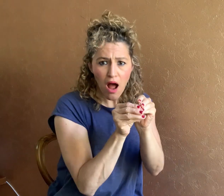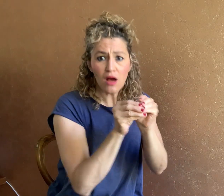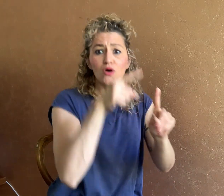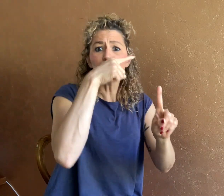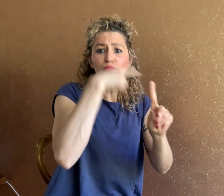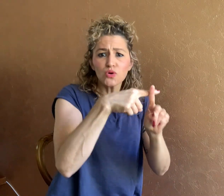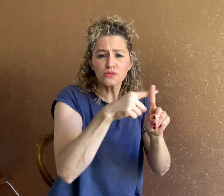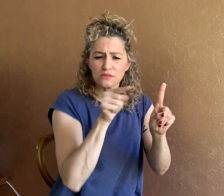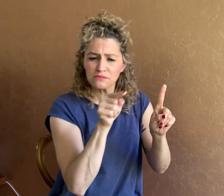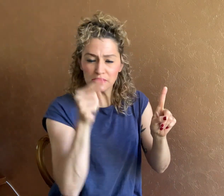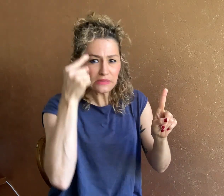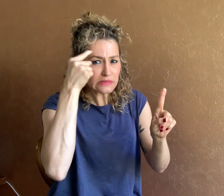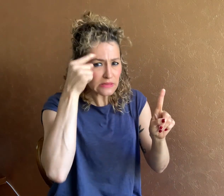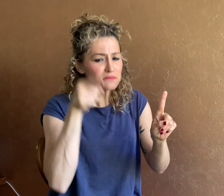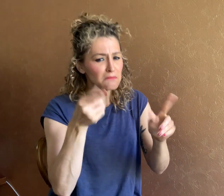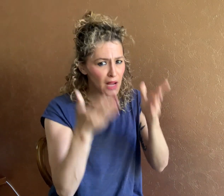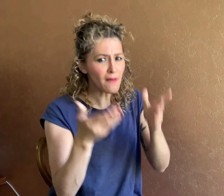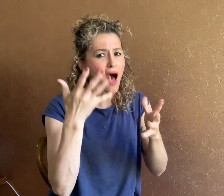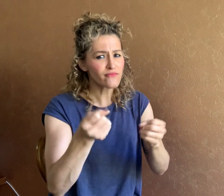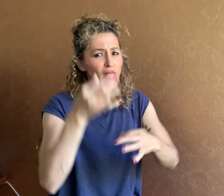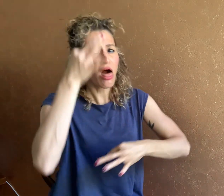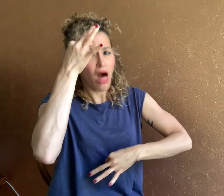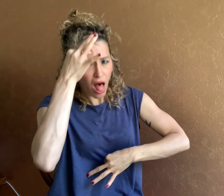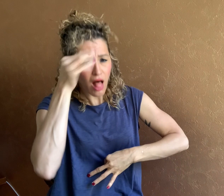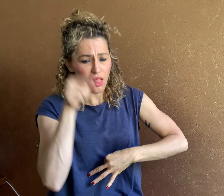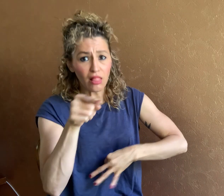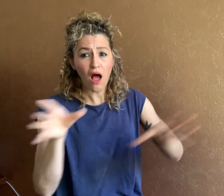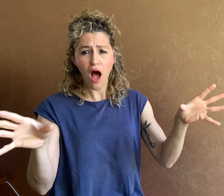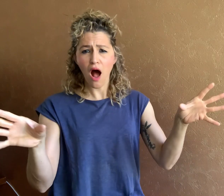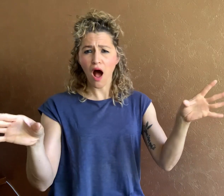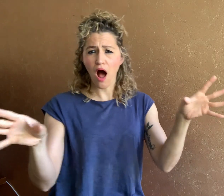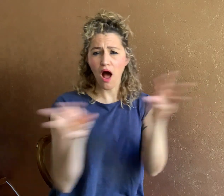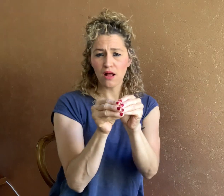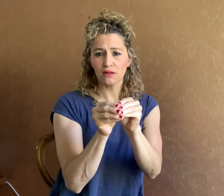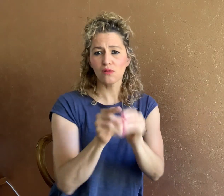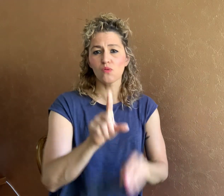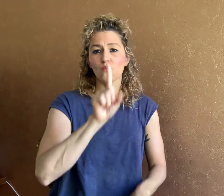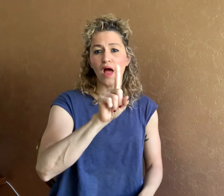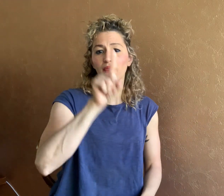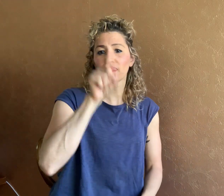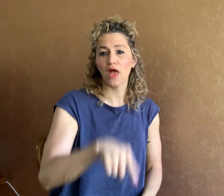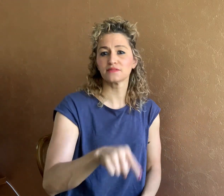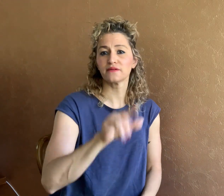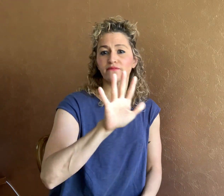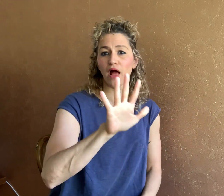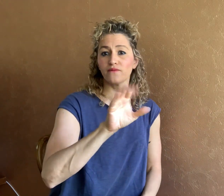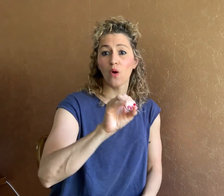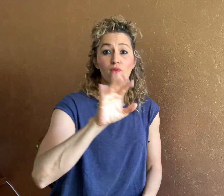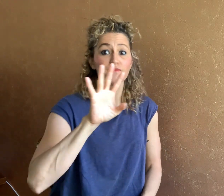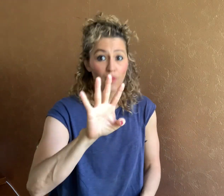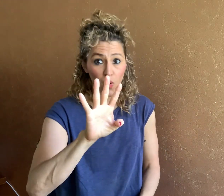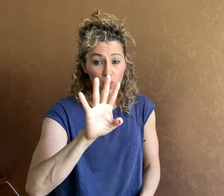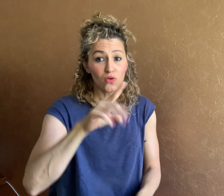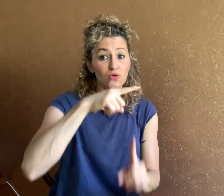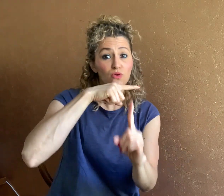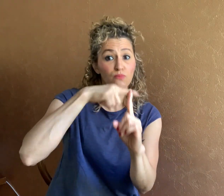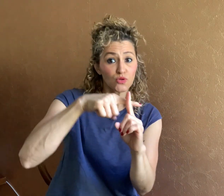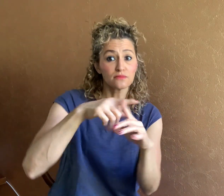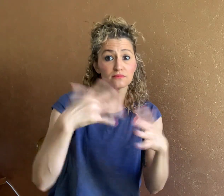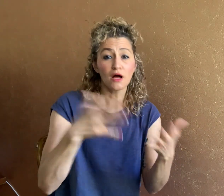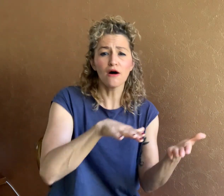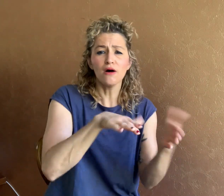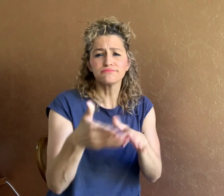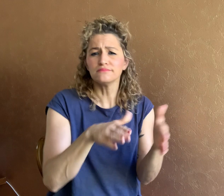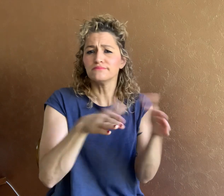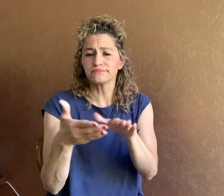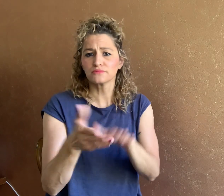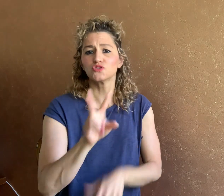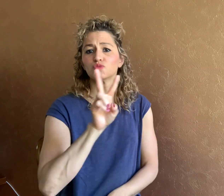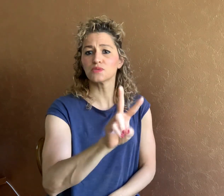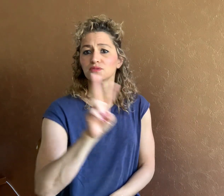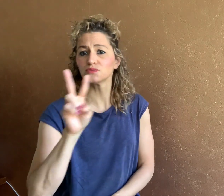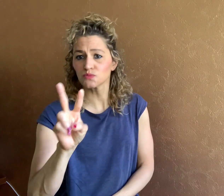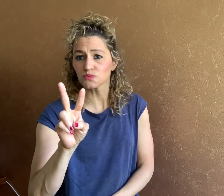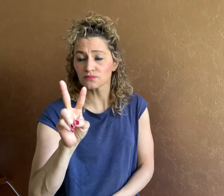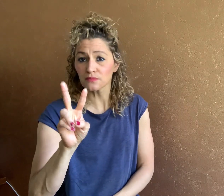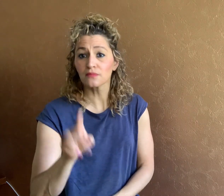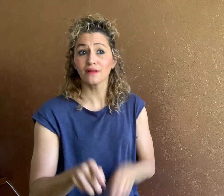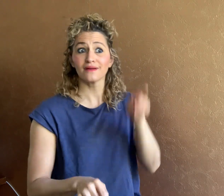of 1,504 confirmed and probably COVID-19 cases and 22 deaths.